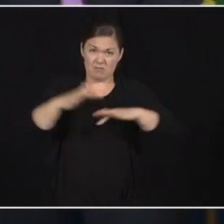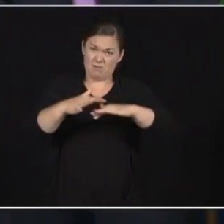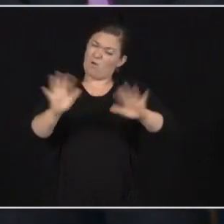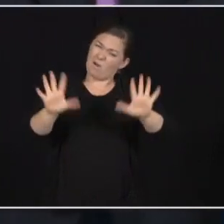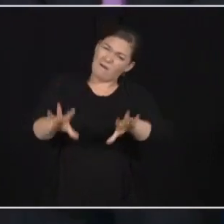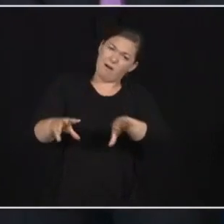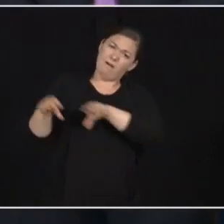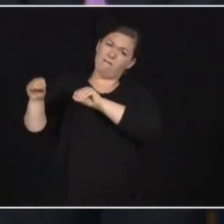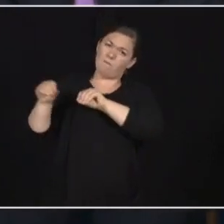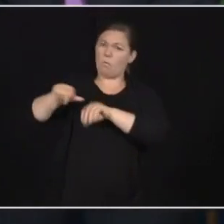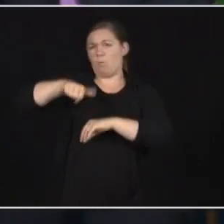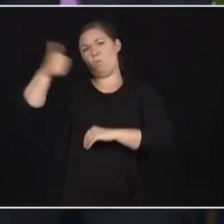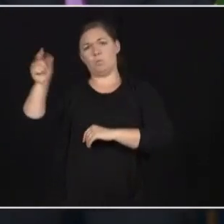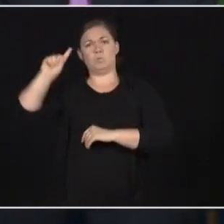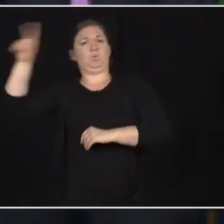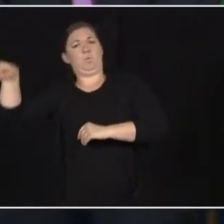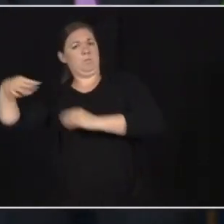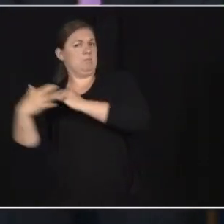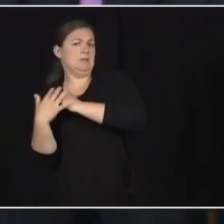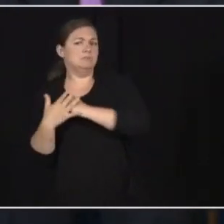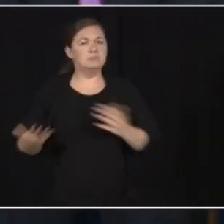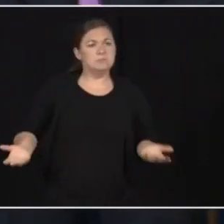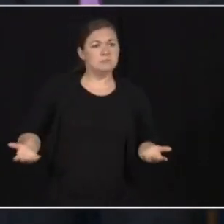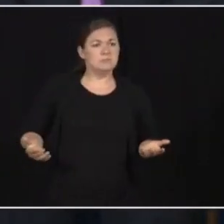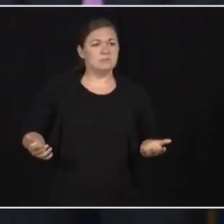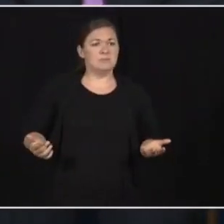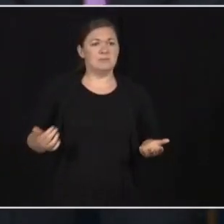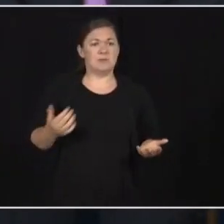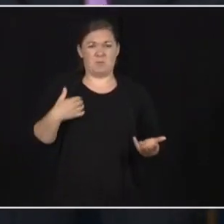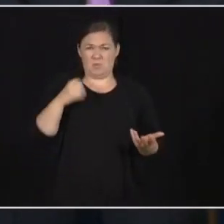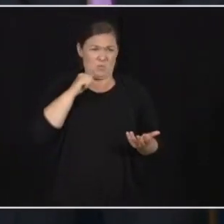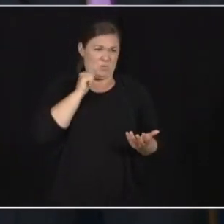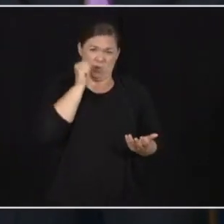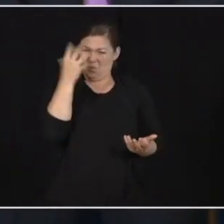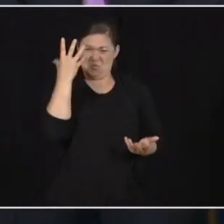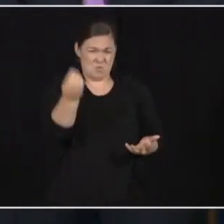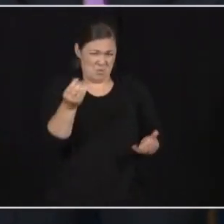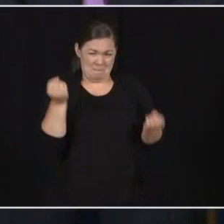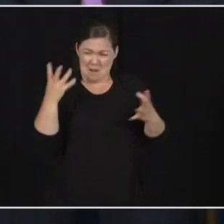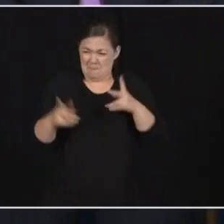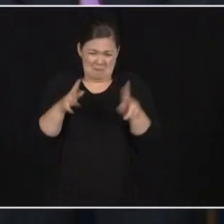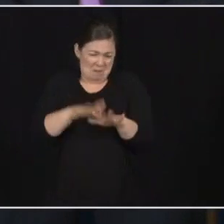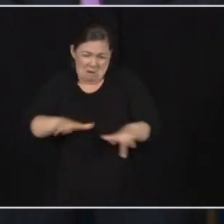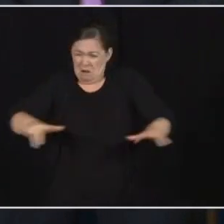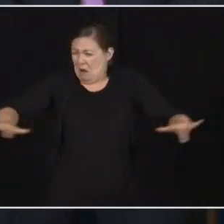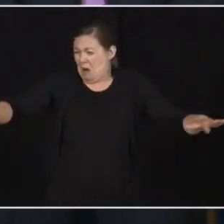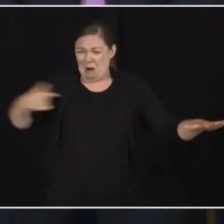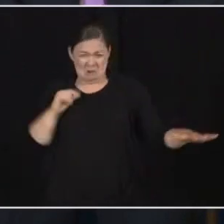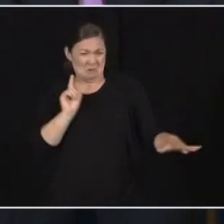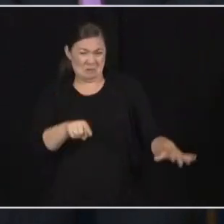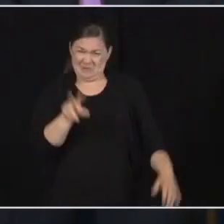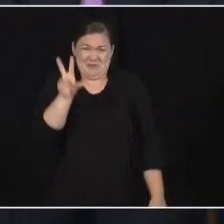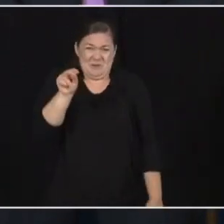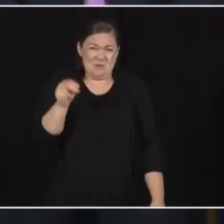Again, I just ask the people, it's common sense. You go to a packed beach. Find another place if it's jampacked.